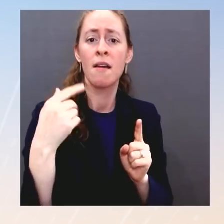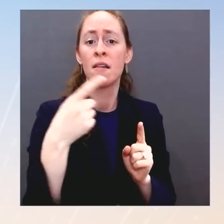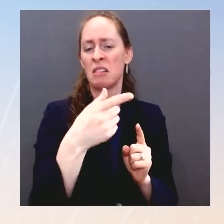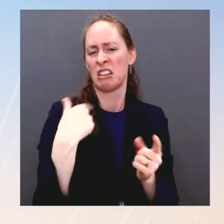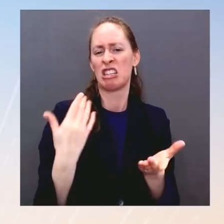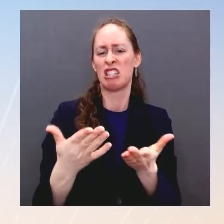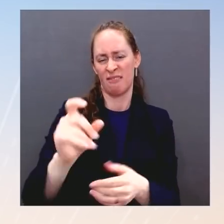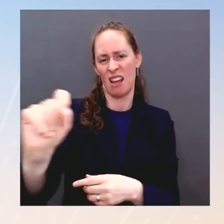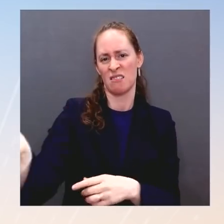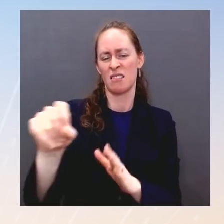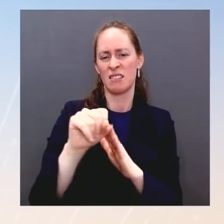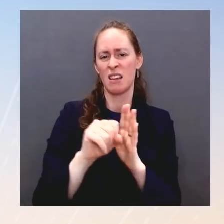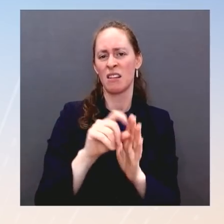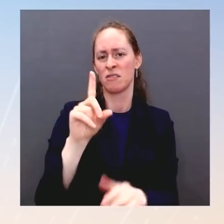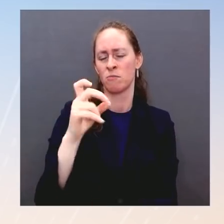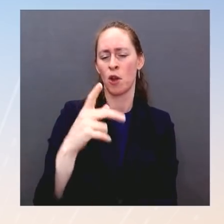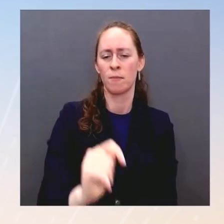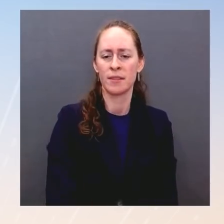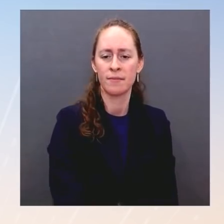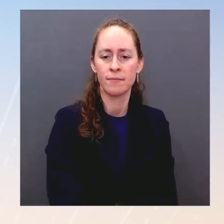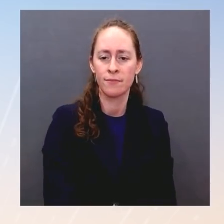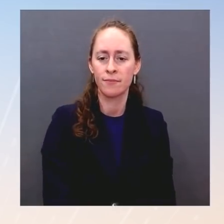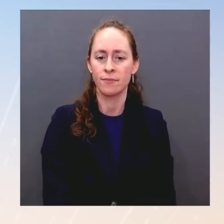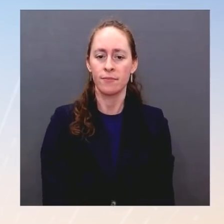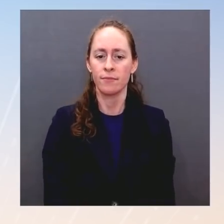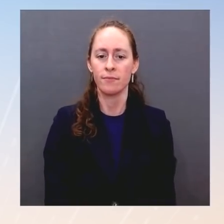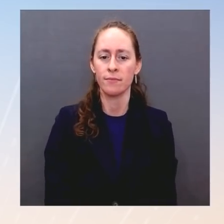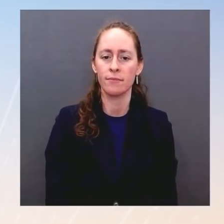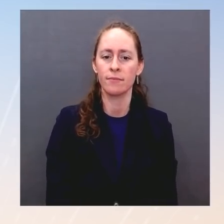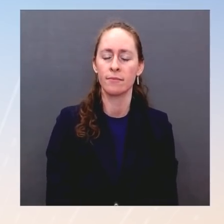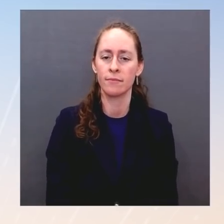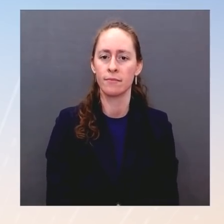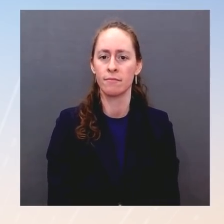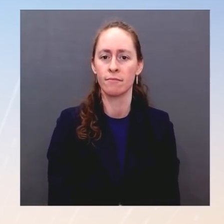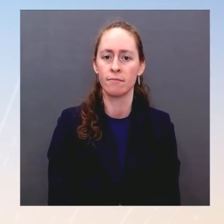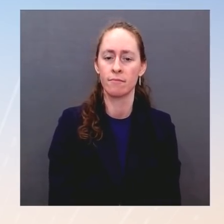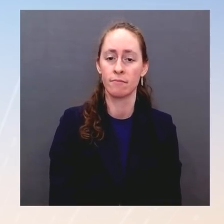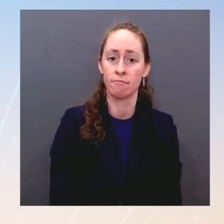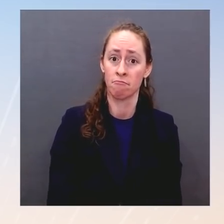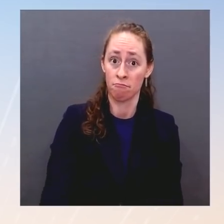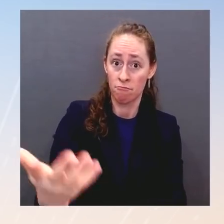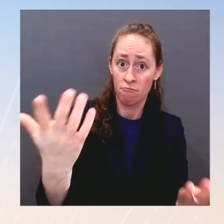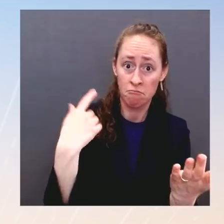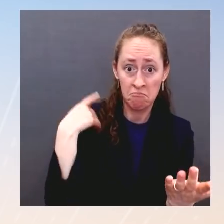in Delaware this weekend. Can you share what he will be doing there? Will he be traveling with members of his national security team?